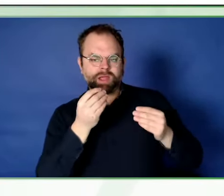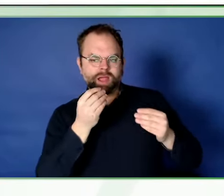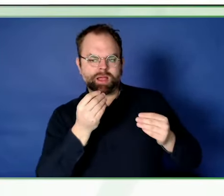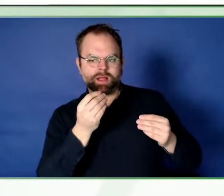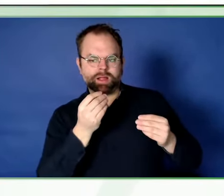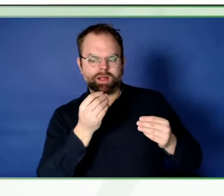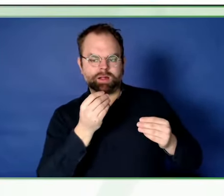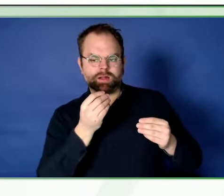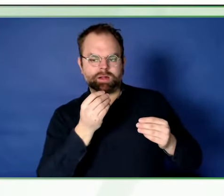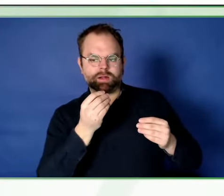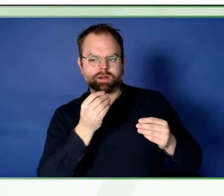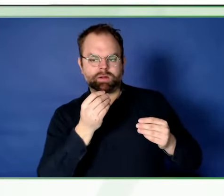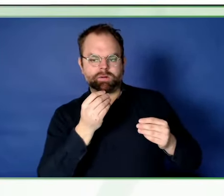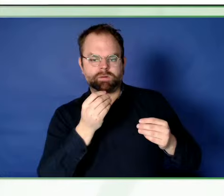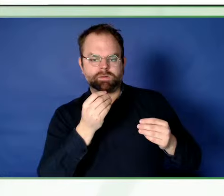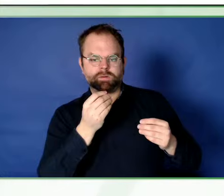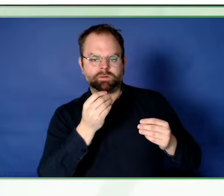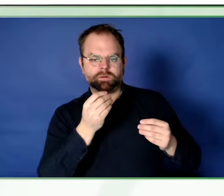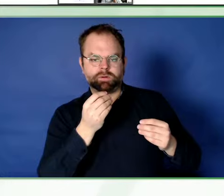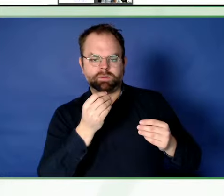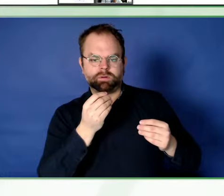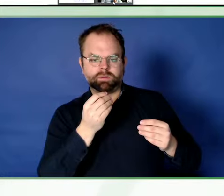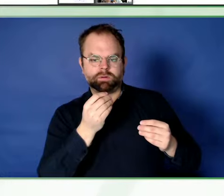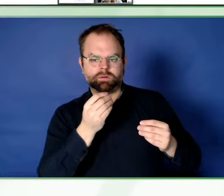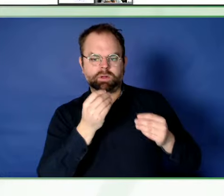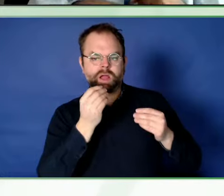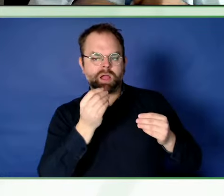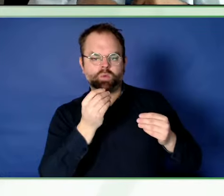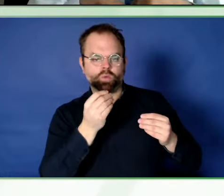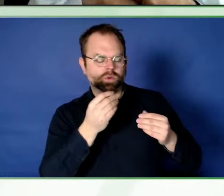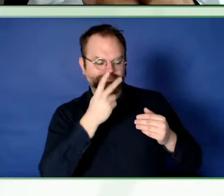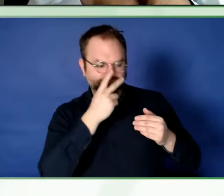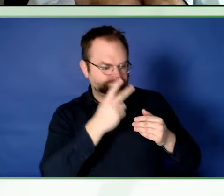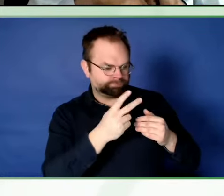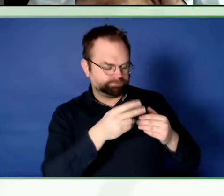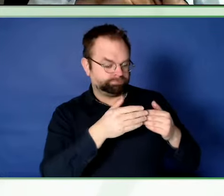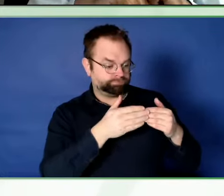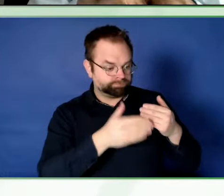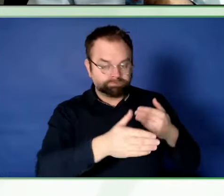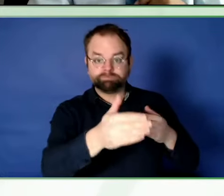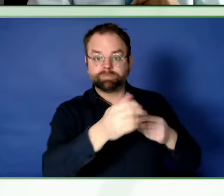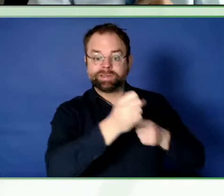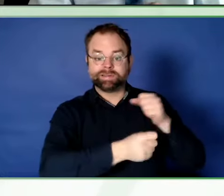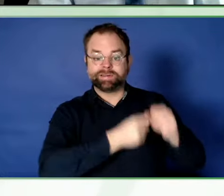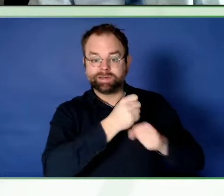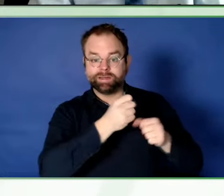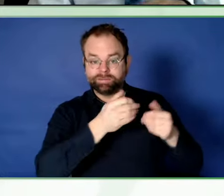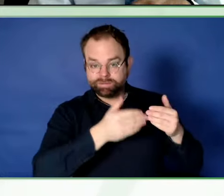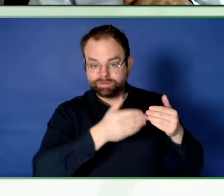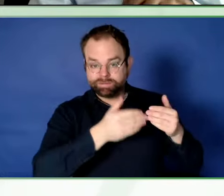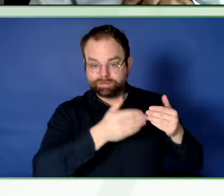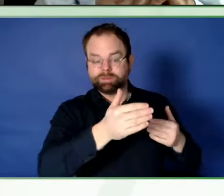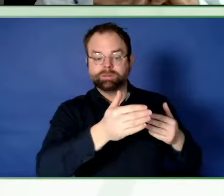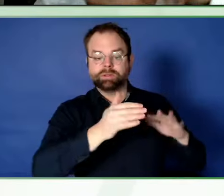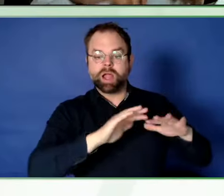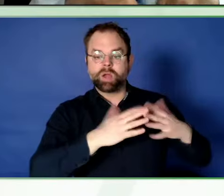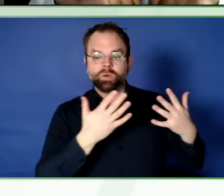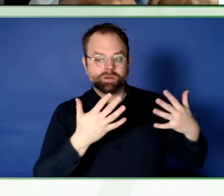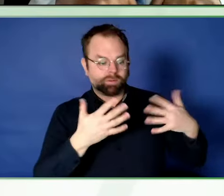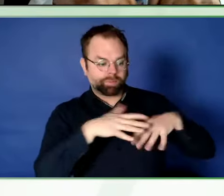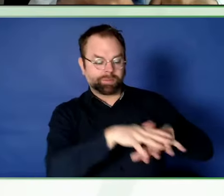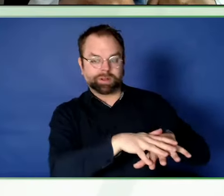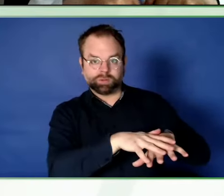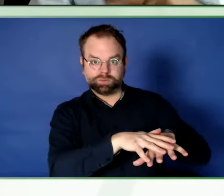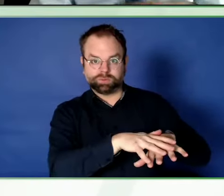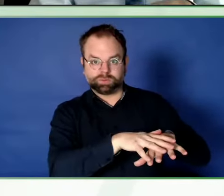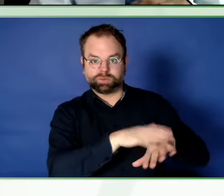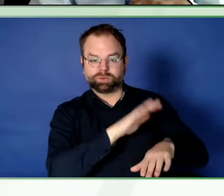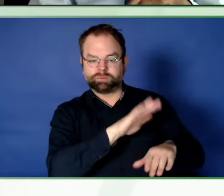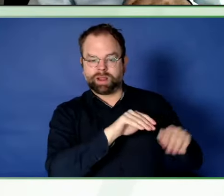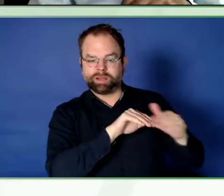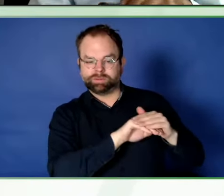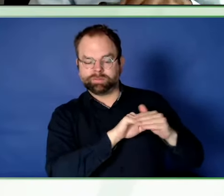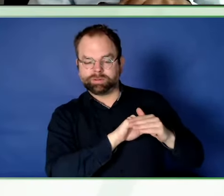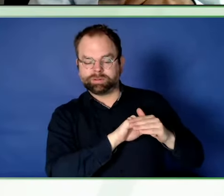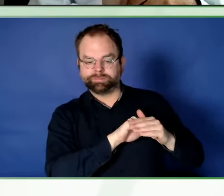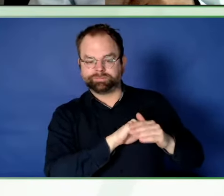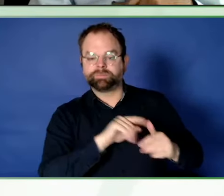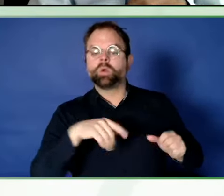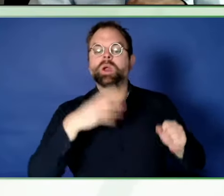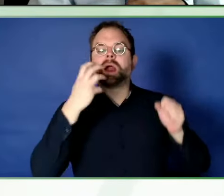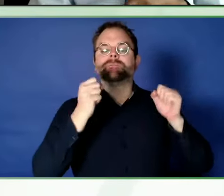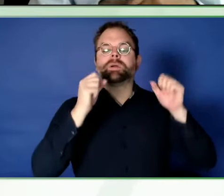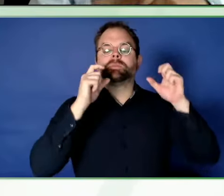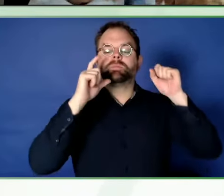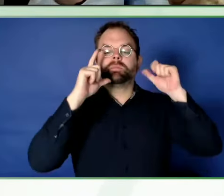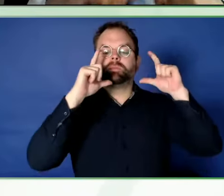We use pictures, images and checklists for the current situation of roads and sidewalks.